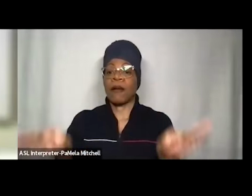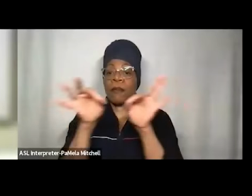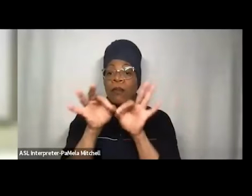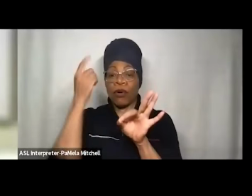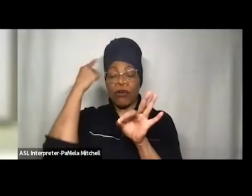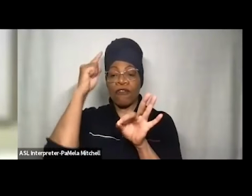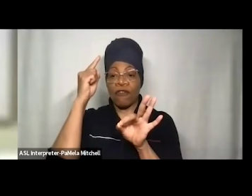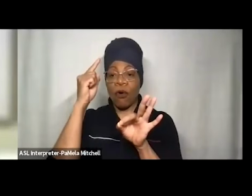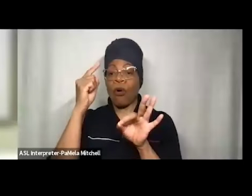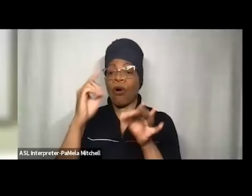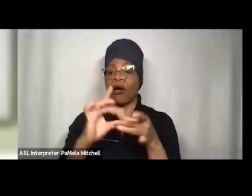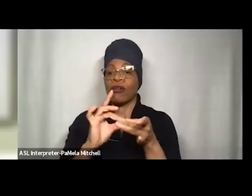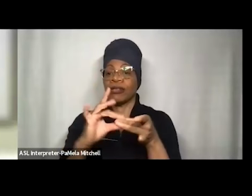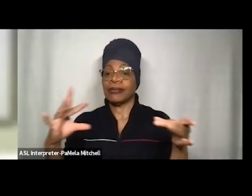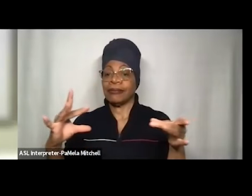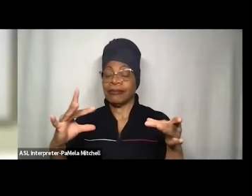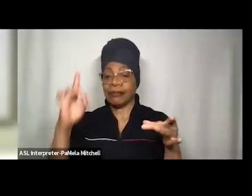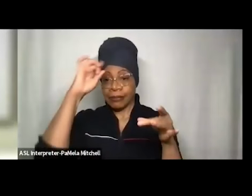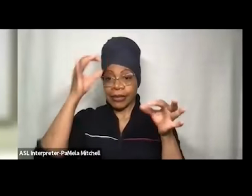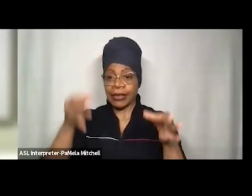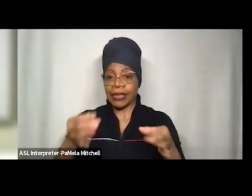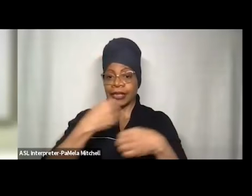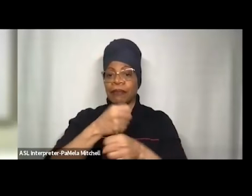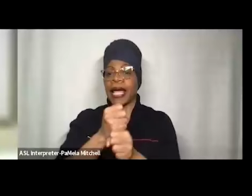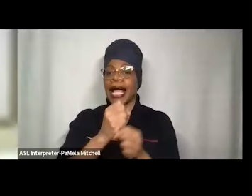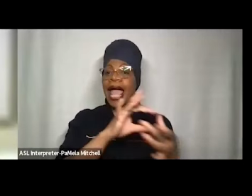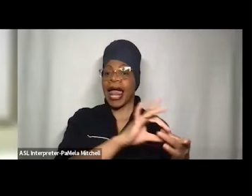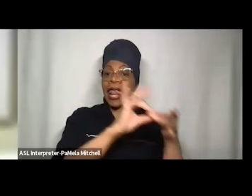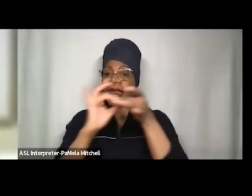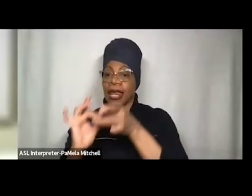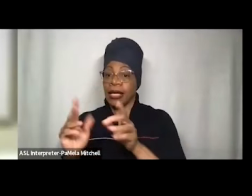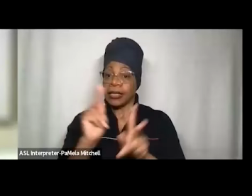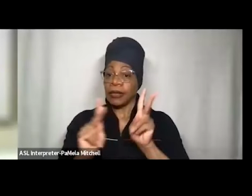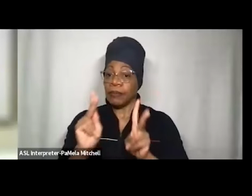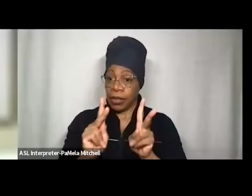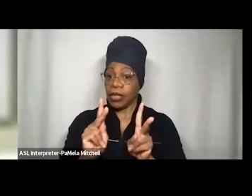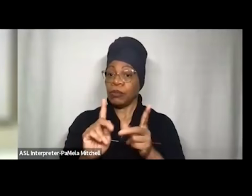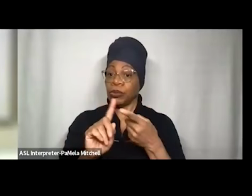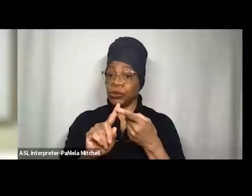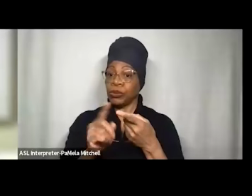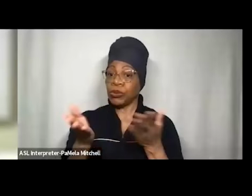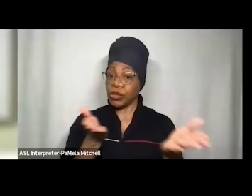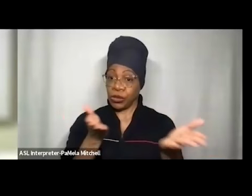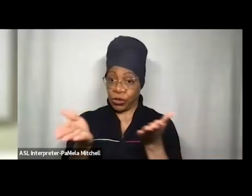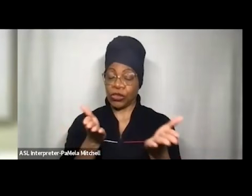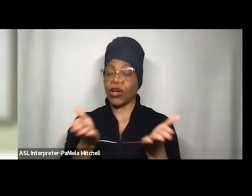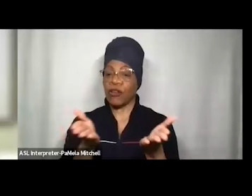and linking people to appropriate services as well. So just a couple points to mention there.